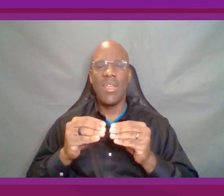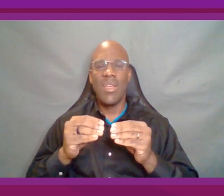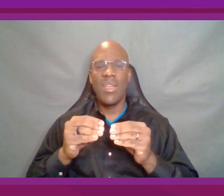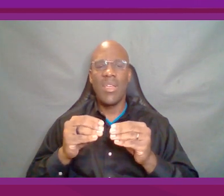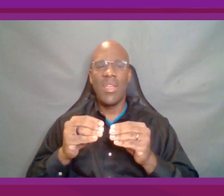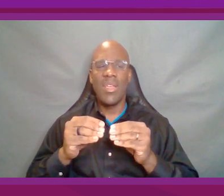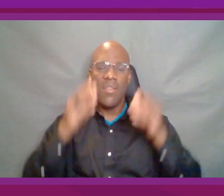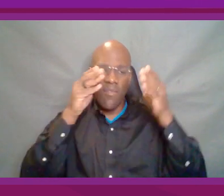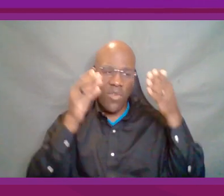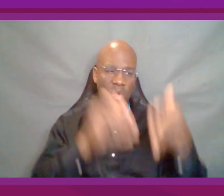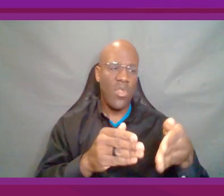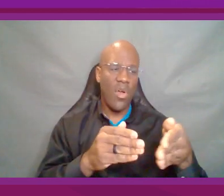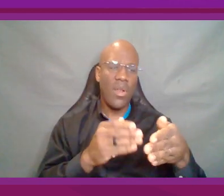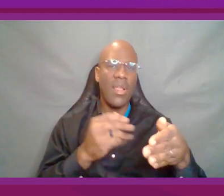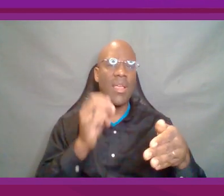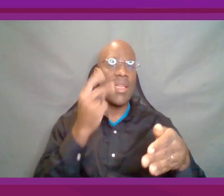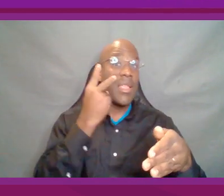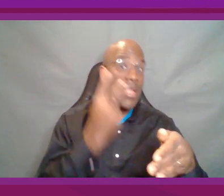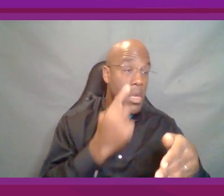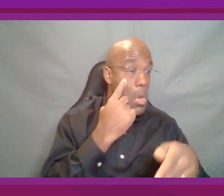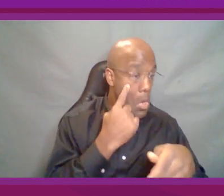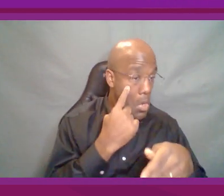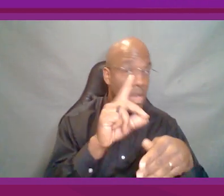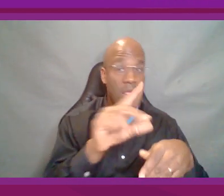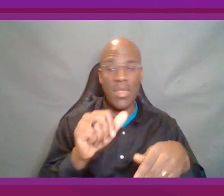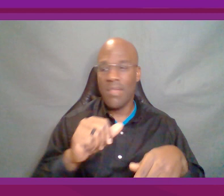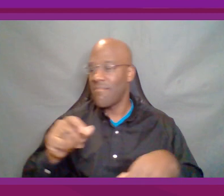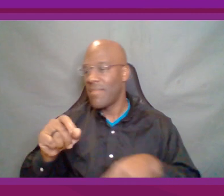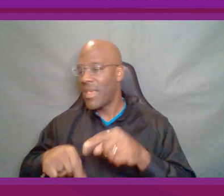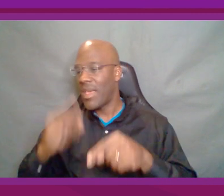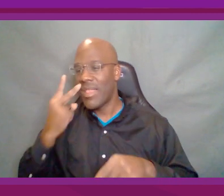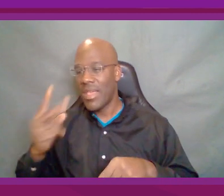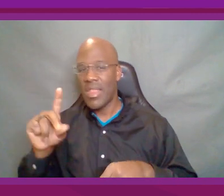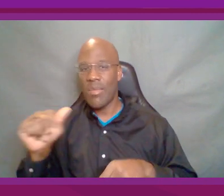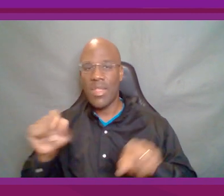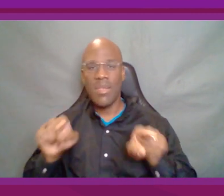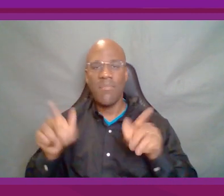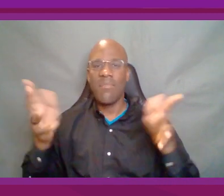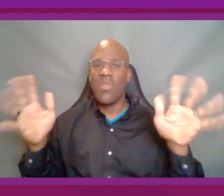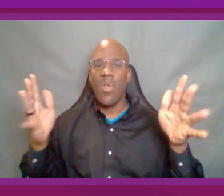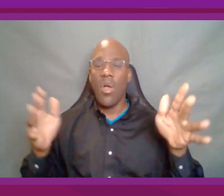about apparent and non-apparent disabilities. So I have a "hidden" disability, it brings a shame